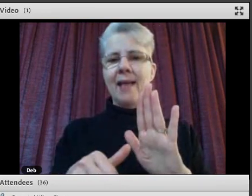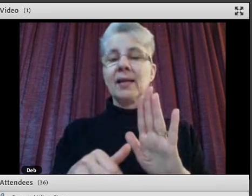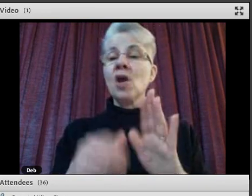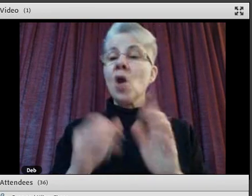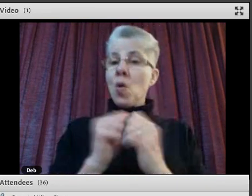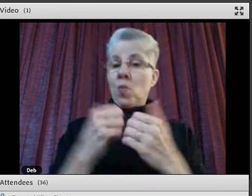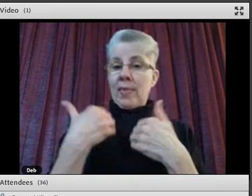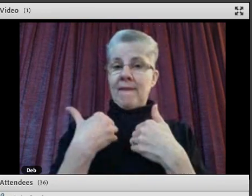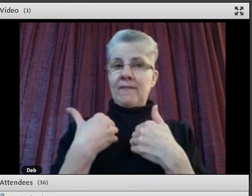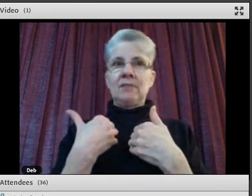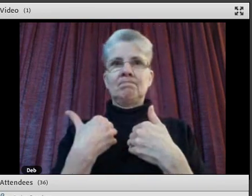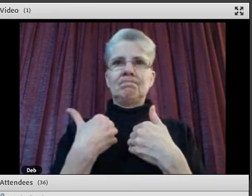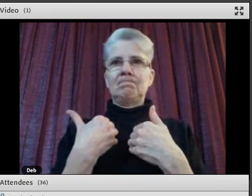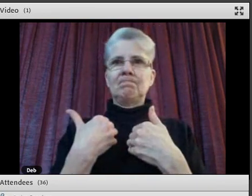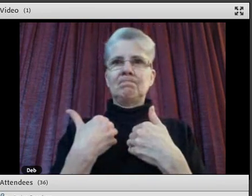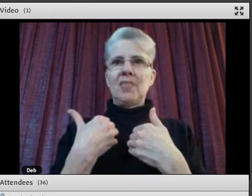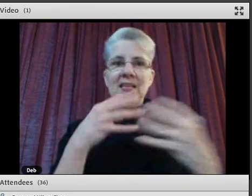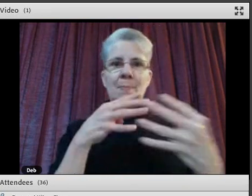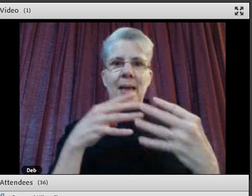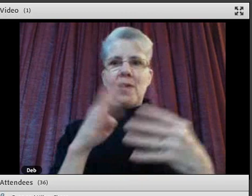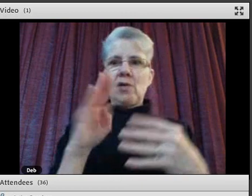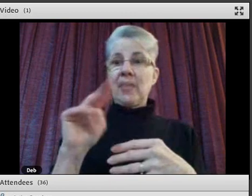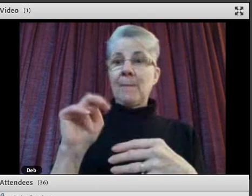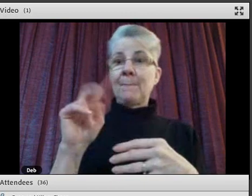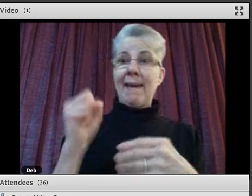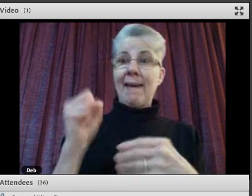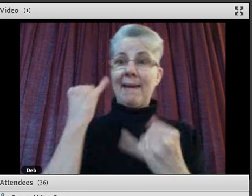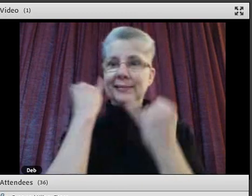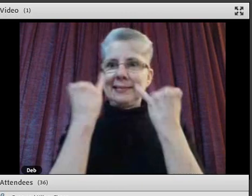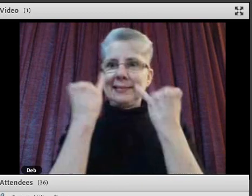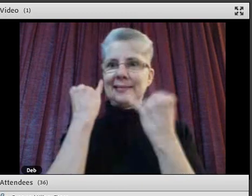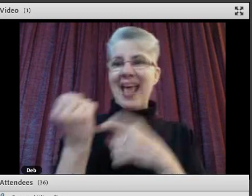with having this Battle of the Bands annually,